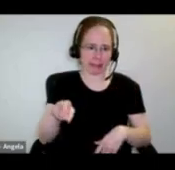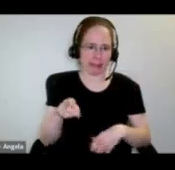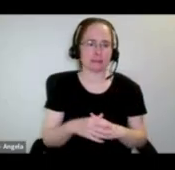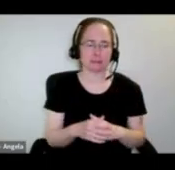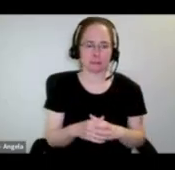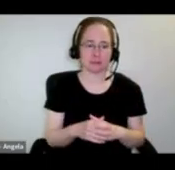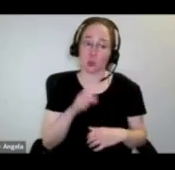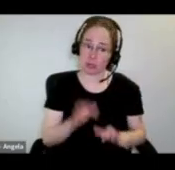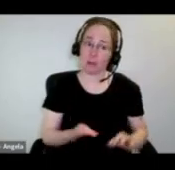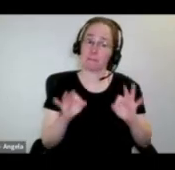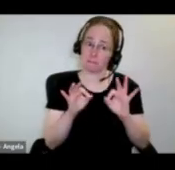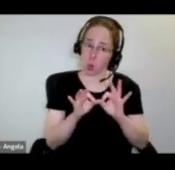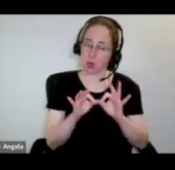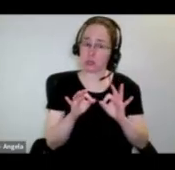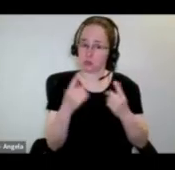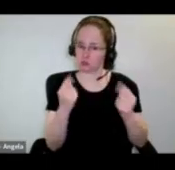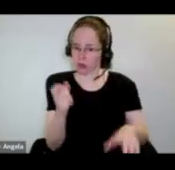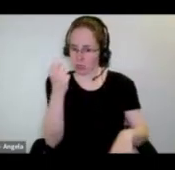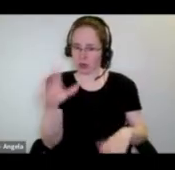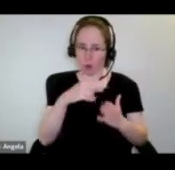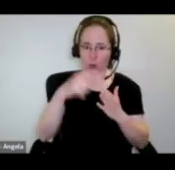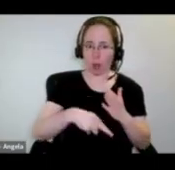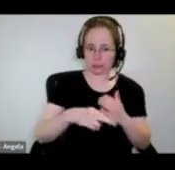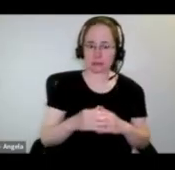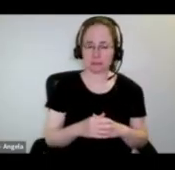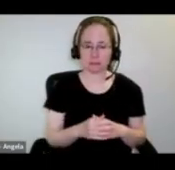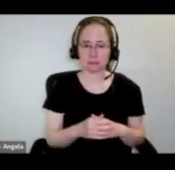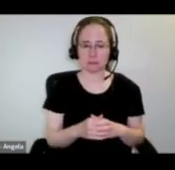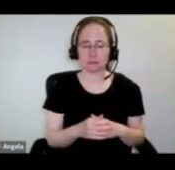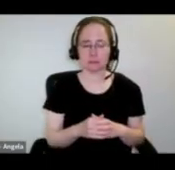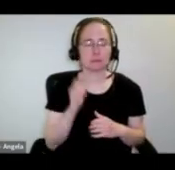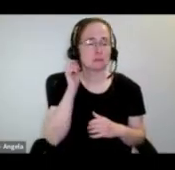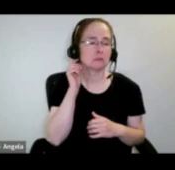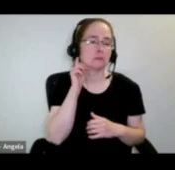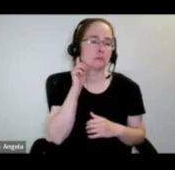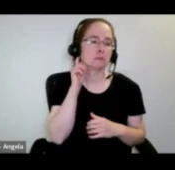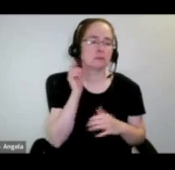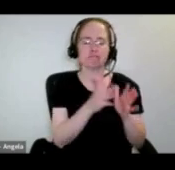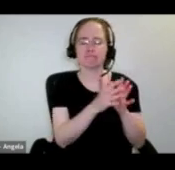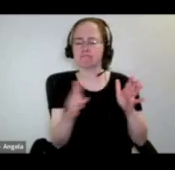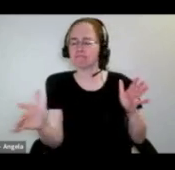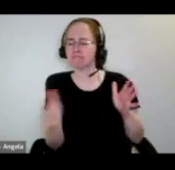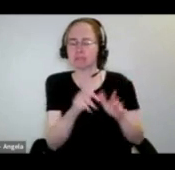Lindsay: We also want to think a little bit about how much support people need. That's really important when we're understanding their outcomes.